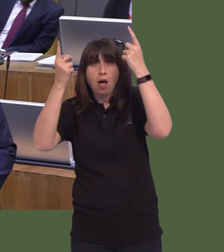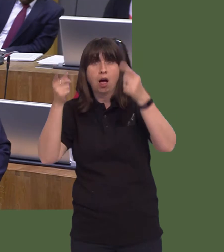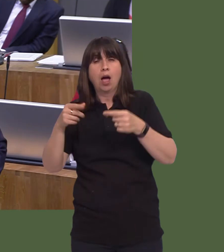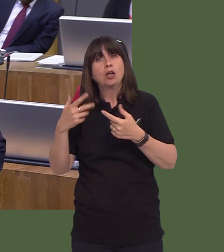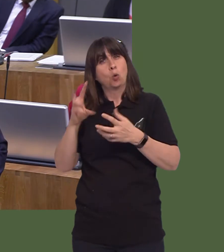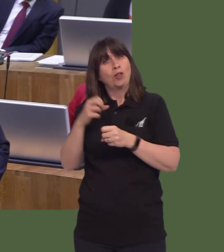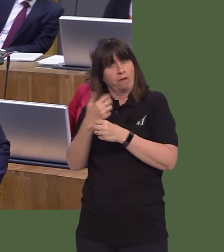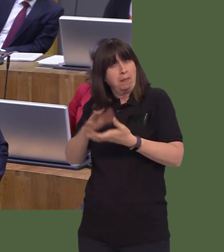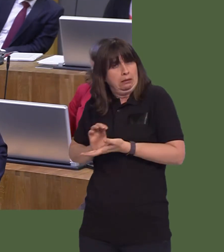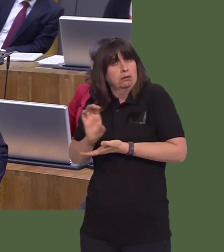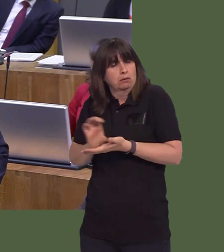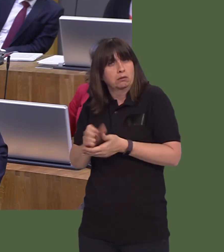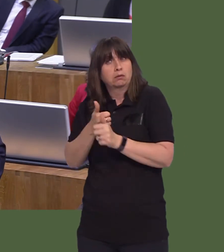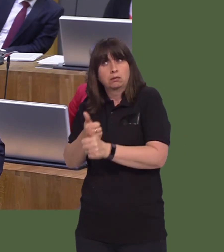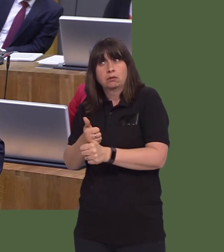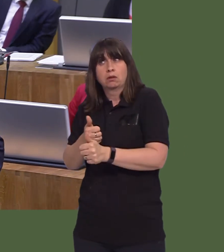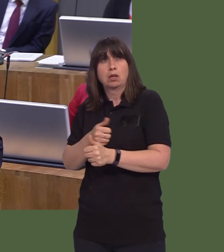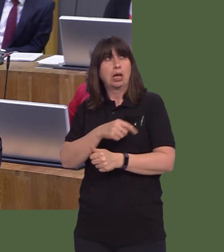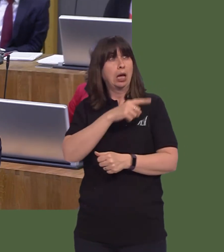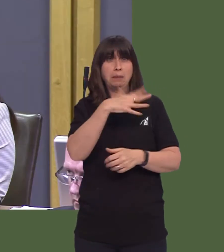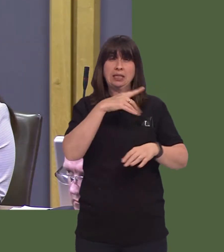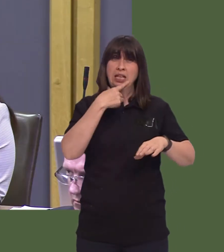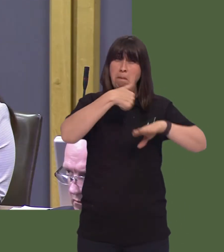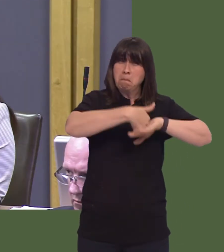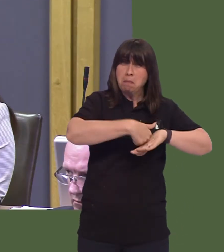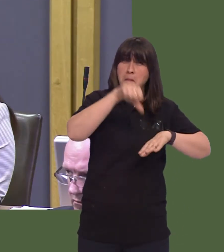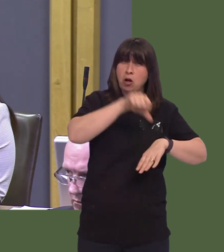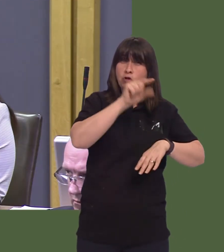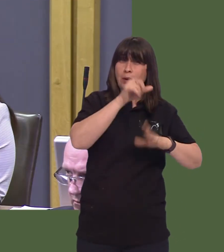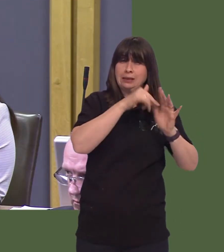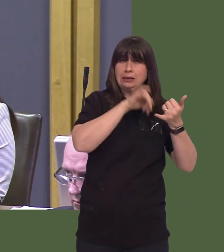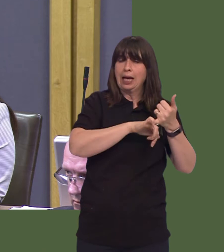If your constituent has been told that it's at least 120 days, let me give the assurance